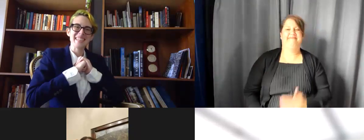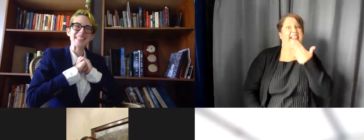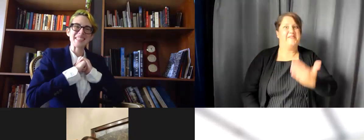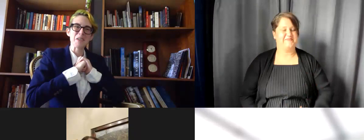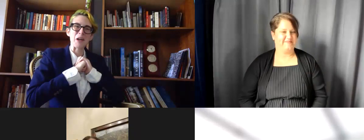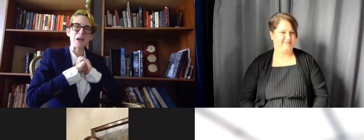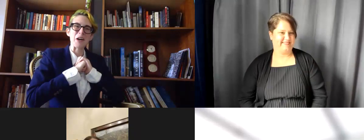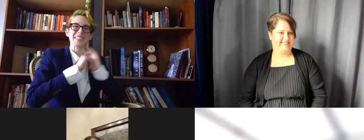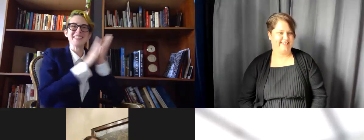Farrah Garland: Yes, applause.